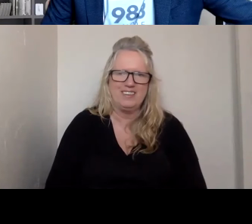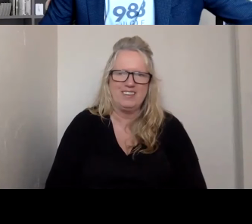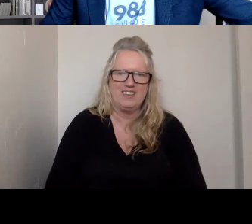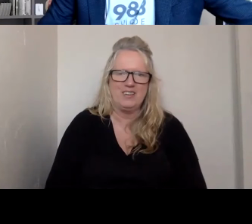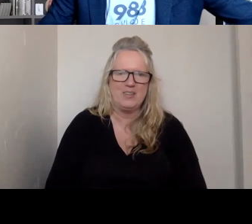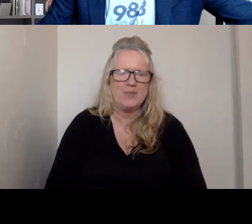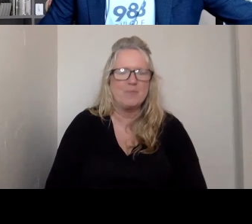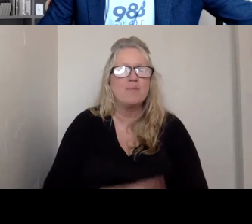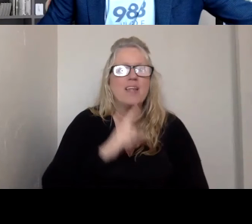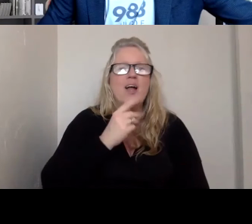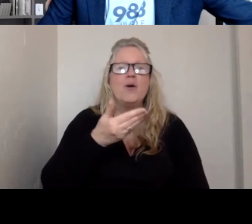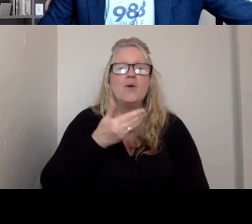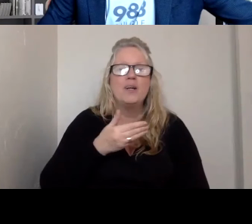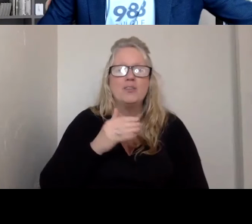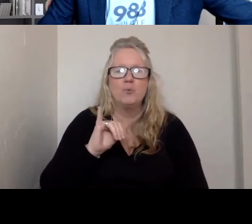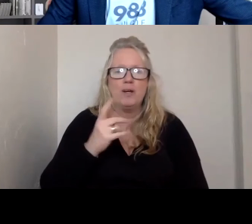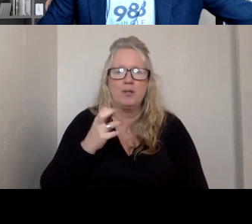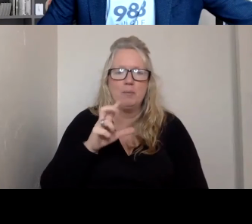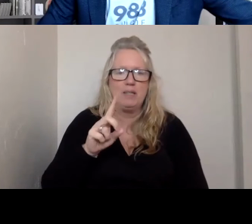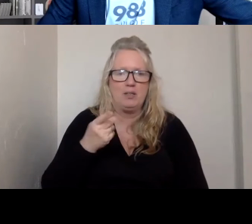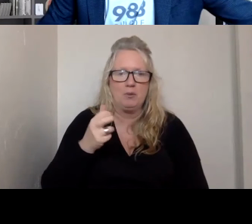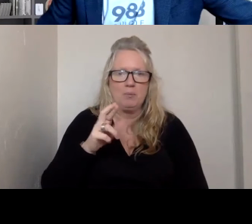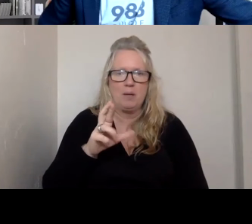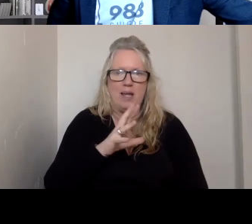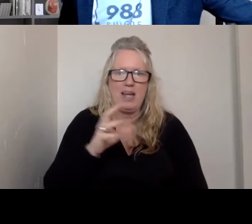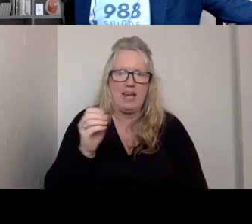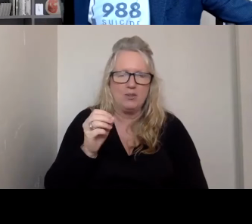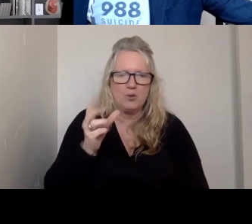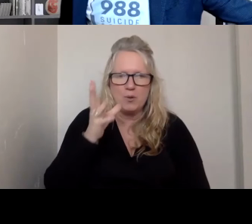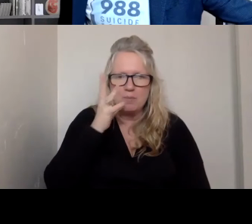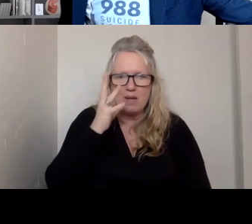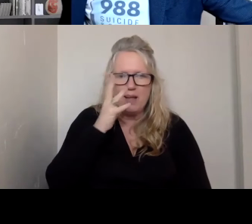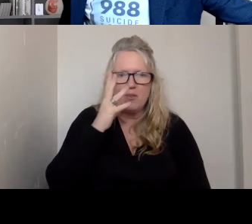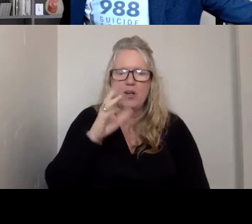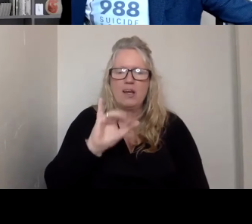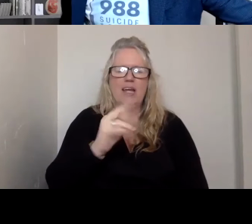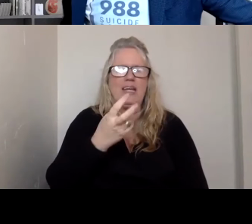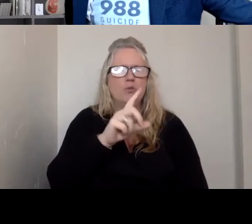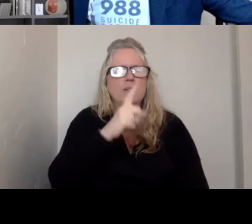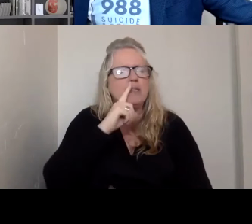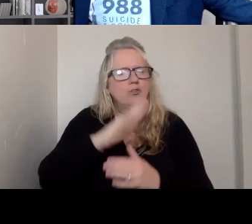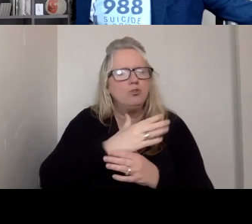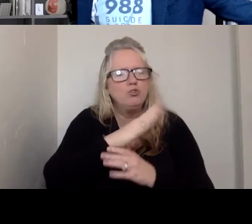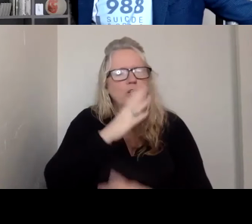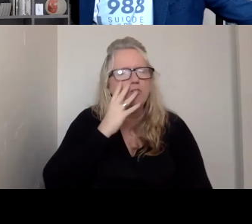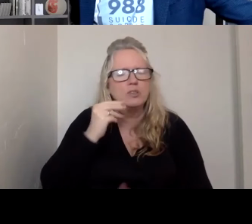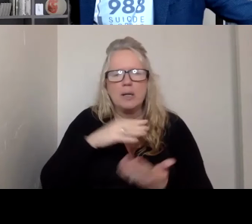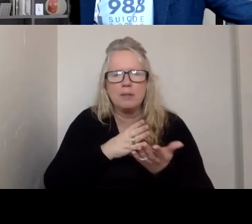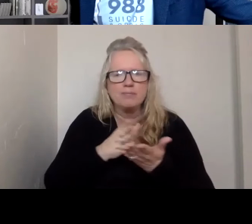LIKE TO WELCOME INGRID PARKER AND HER MOTHER. INGRID, CAN YOU SHARE YOUR EXPERIENCE NAVIGATING THE CRISIS SYSTEM?